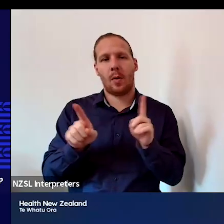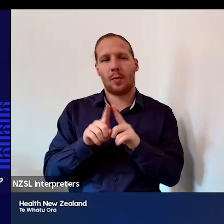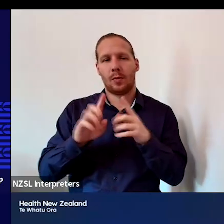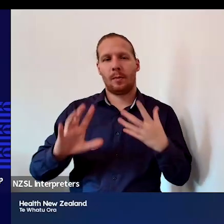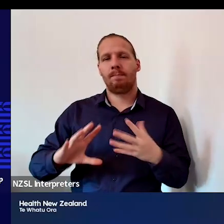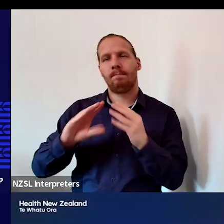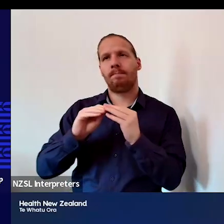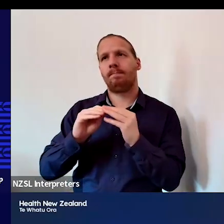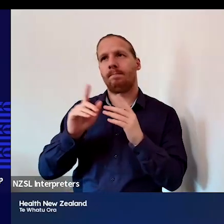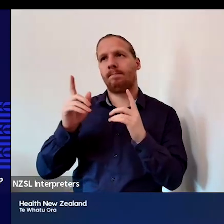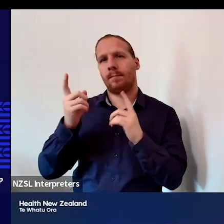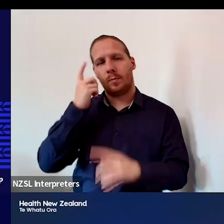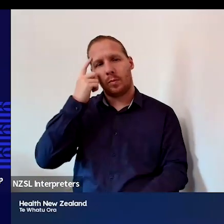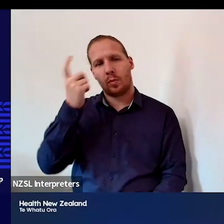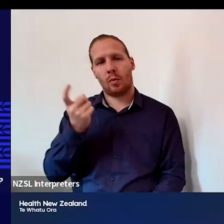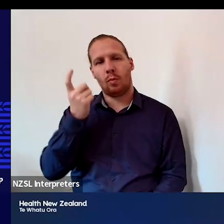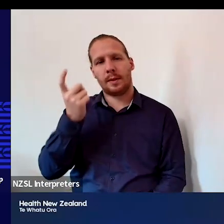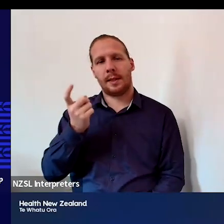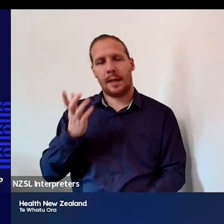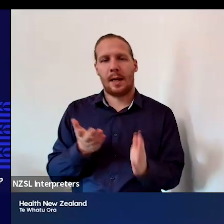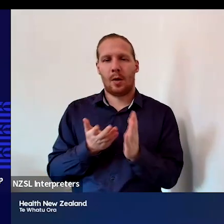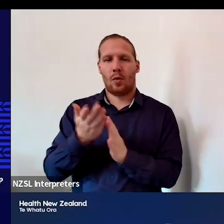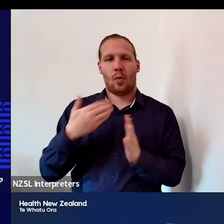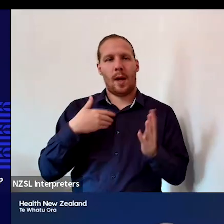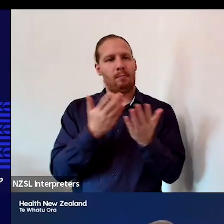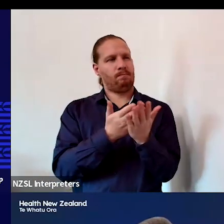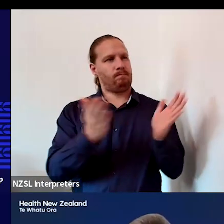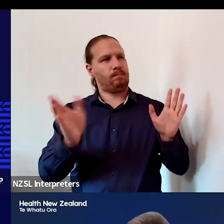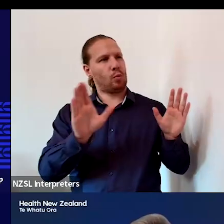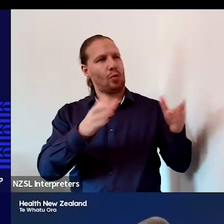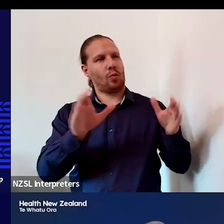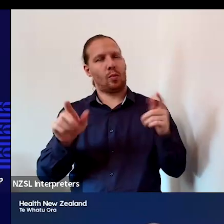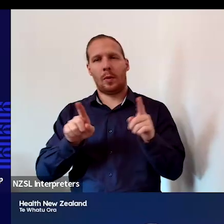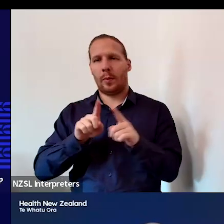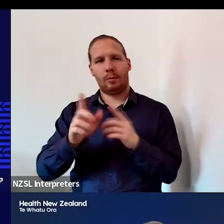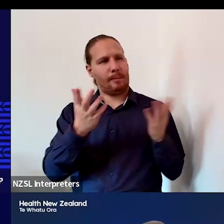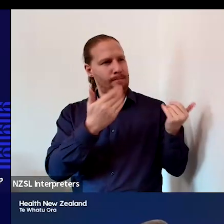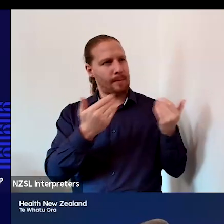our, stakeholder and, and wider user groups so that we get some really good questions coming through.